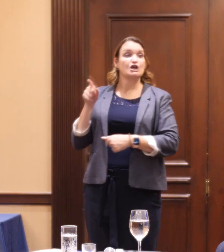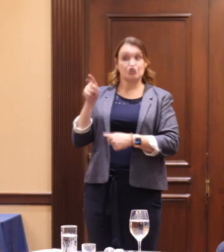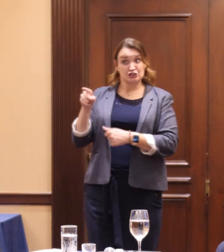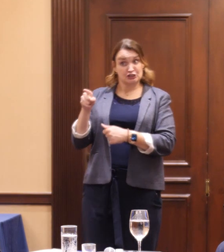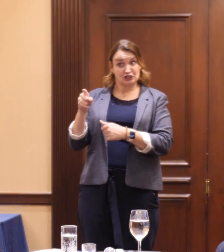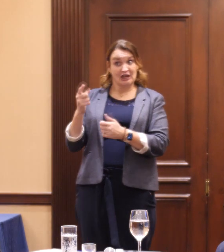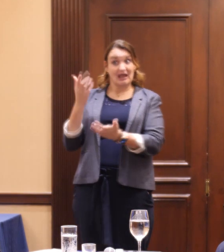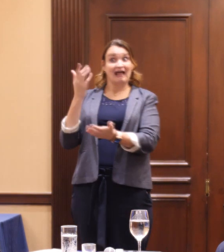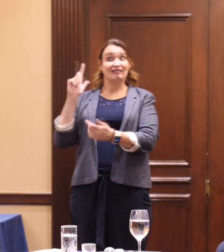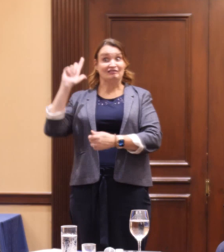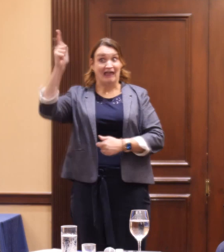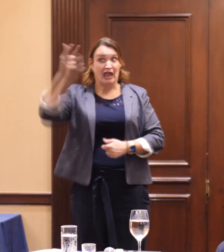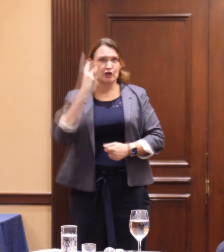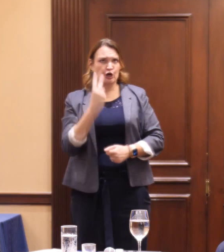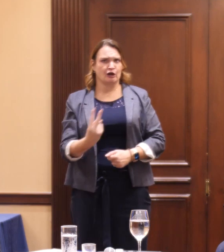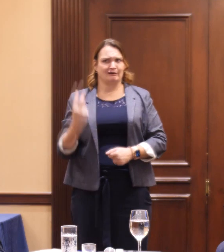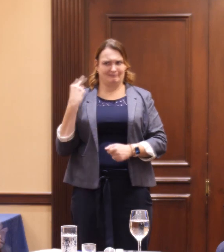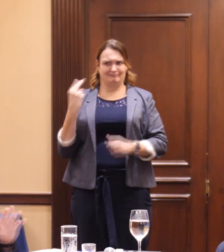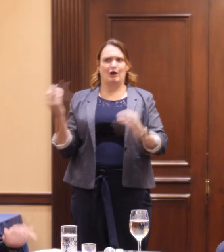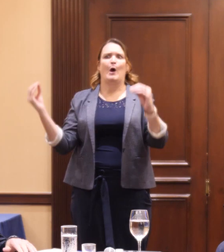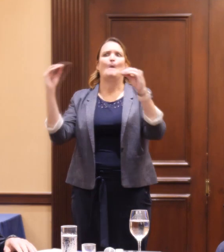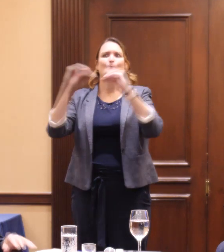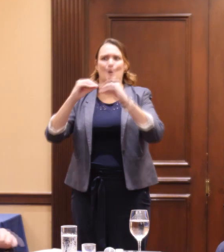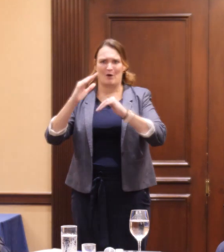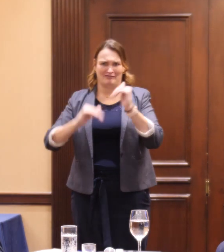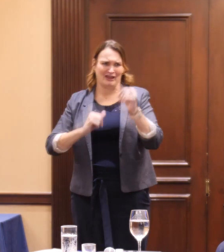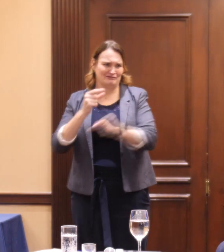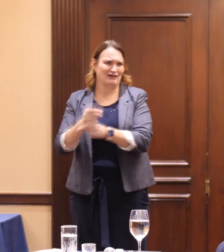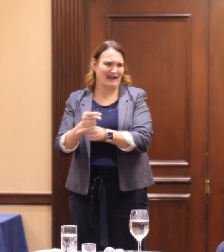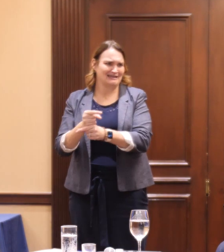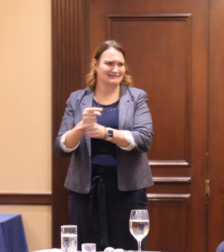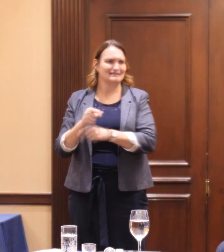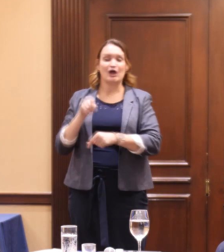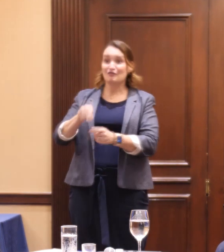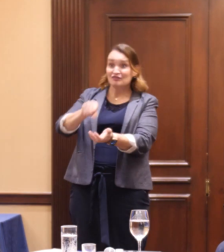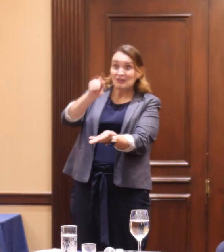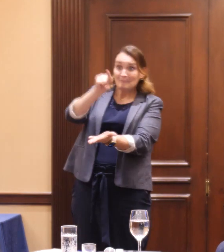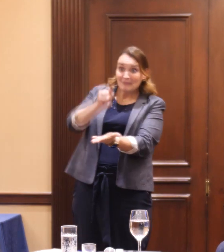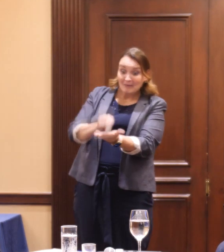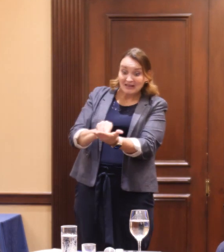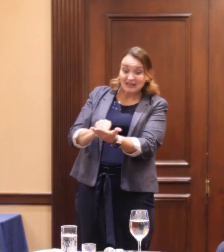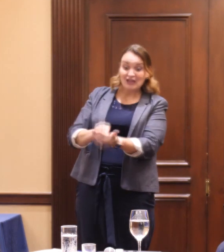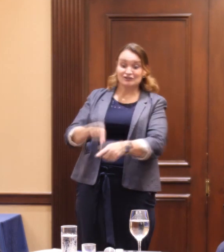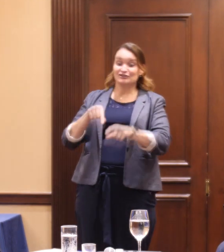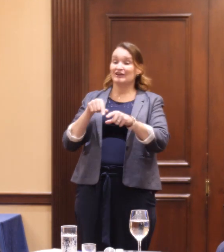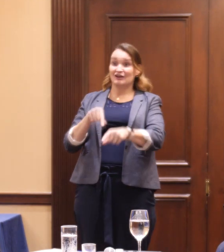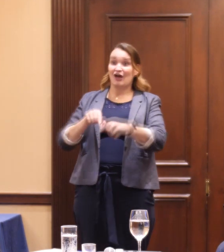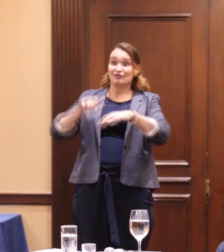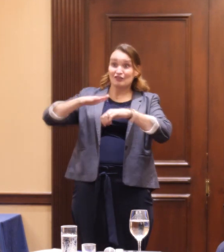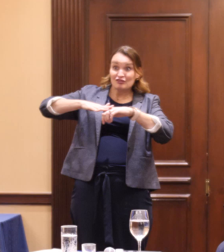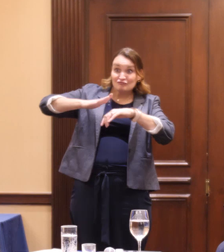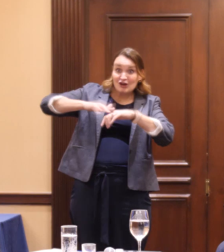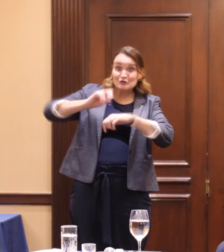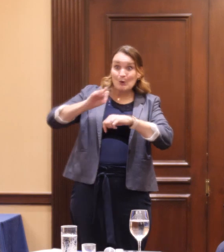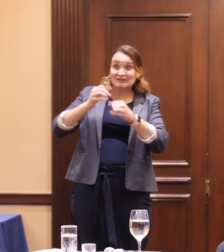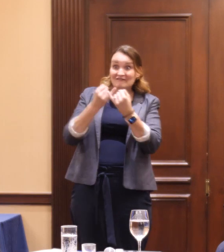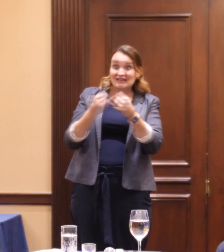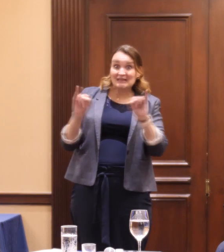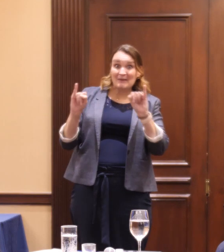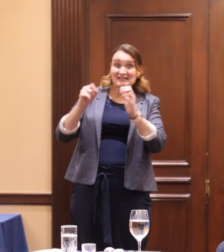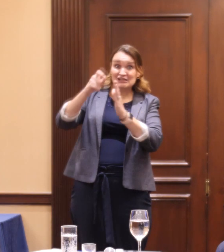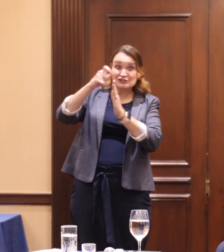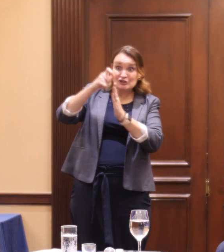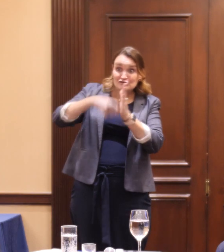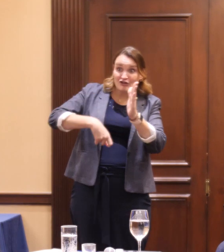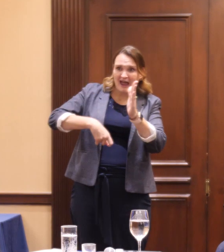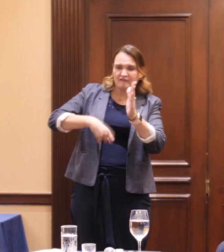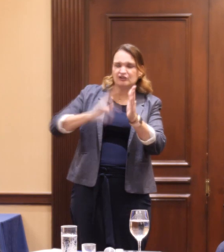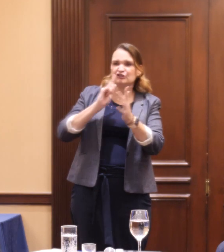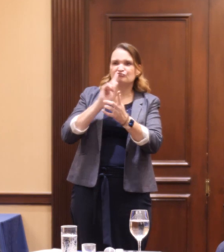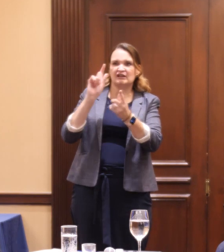right. The the publication of a draft bill was was really a turning point and